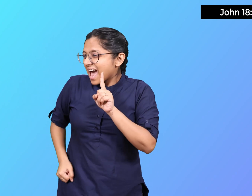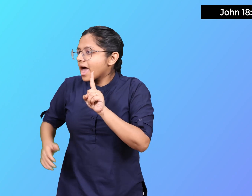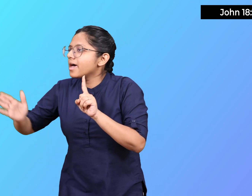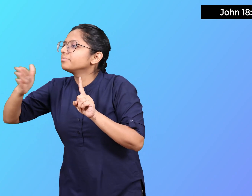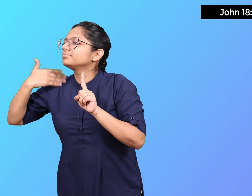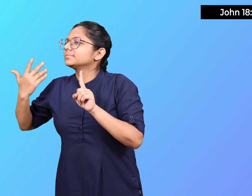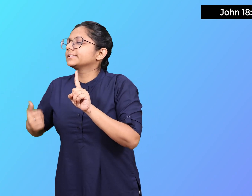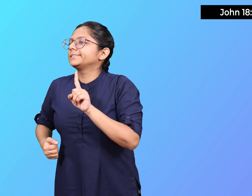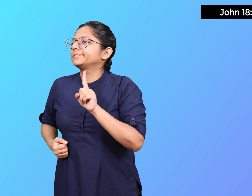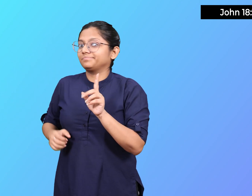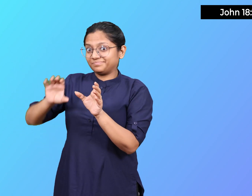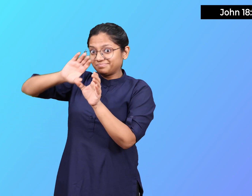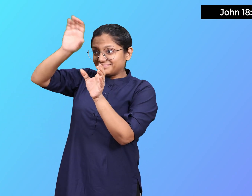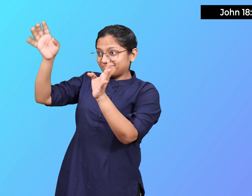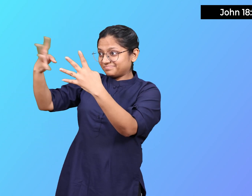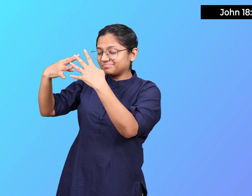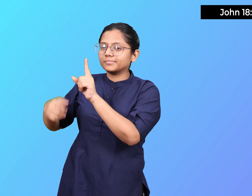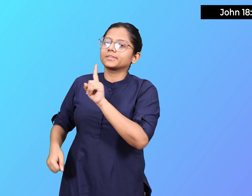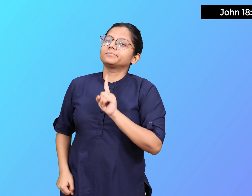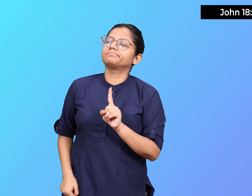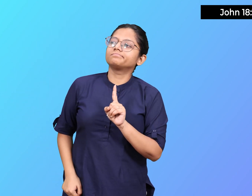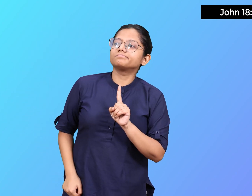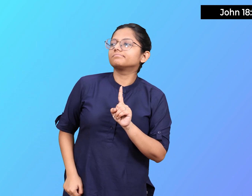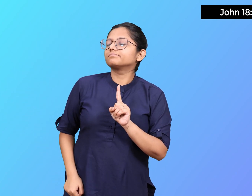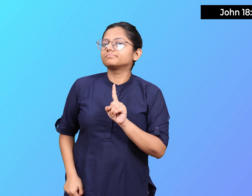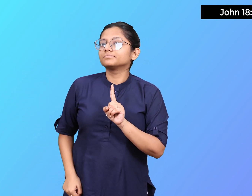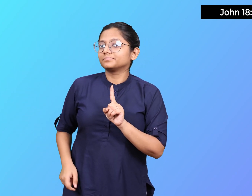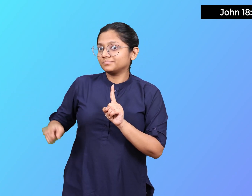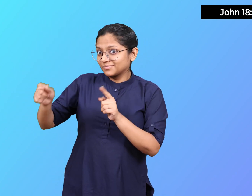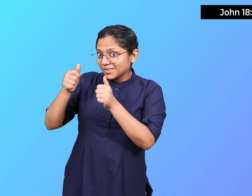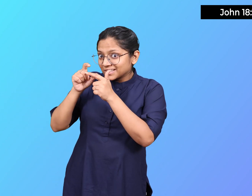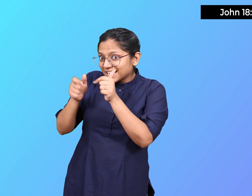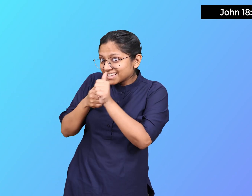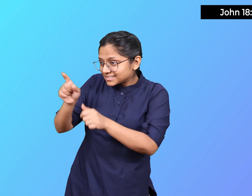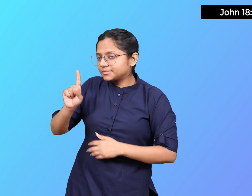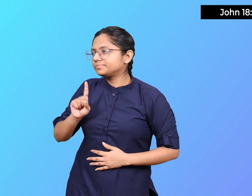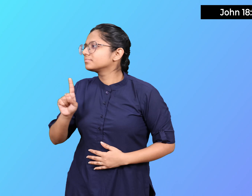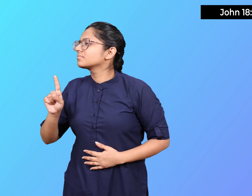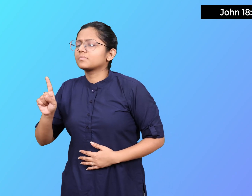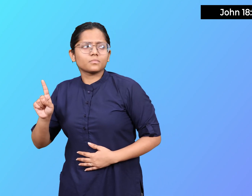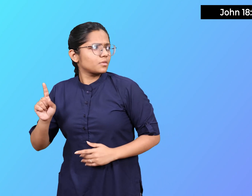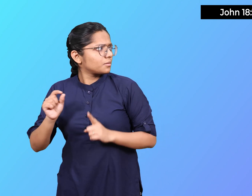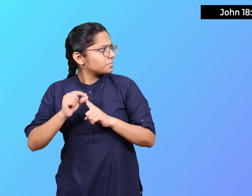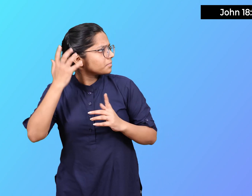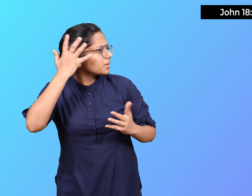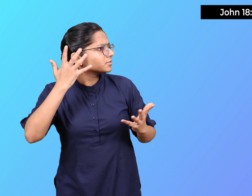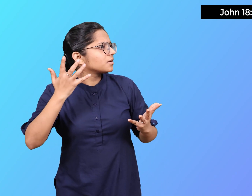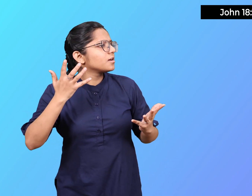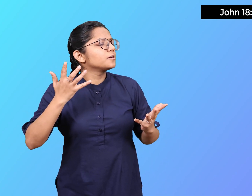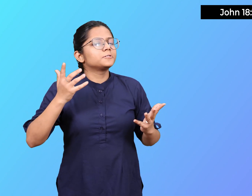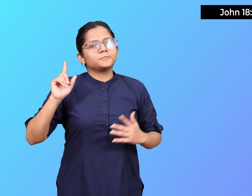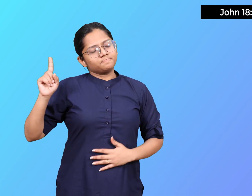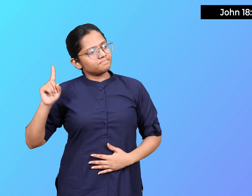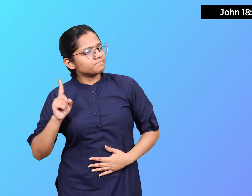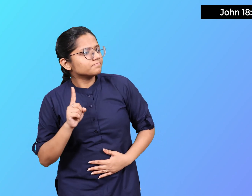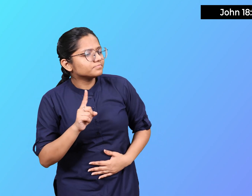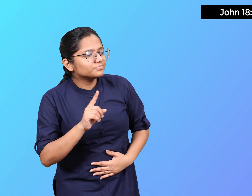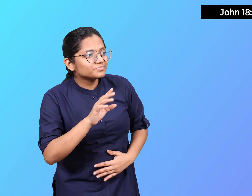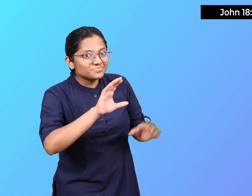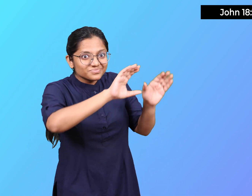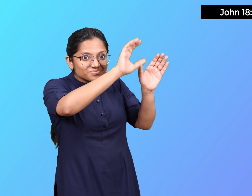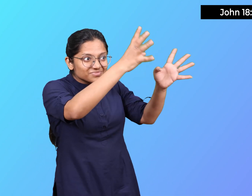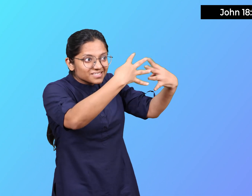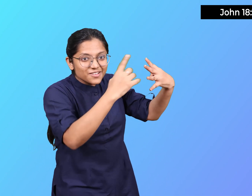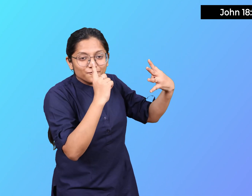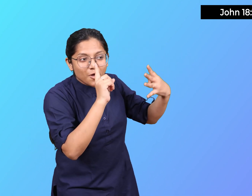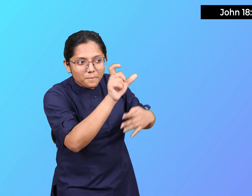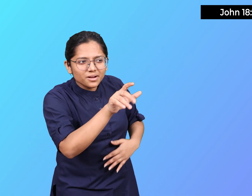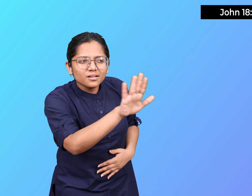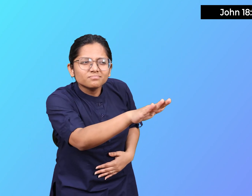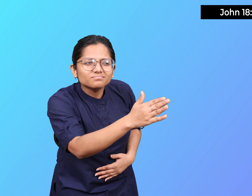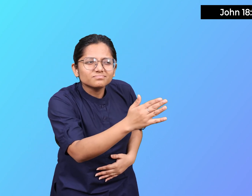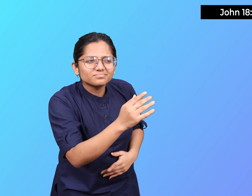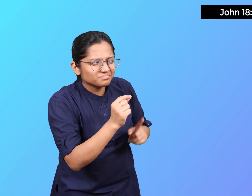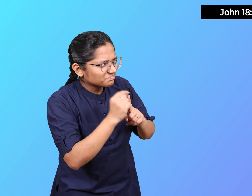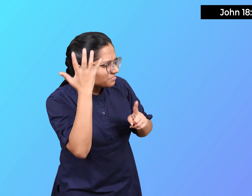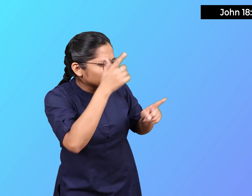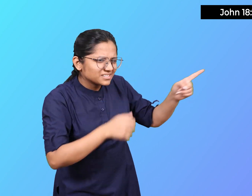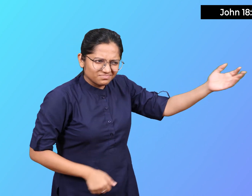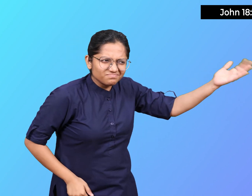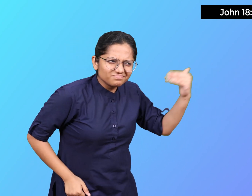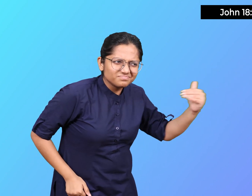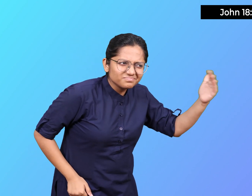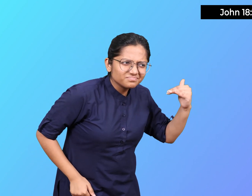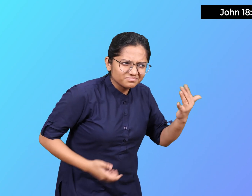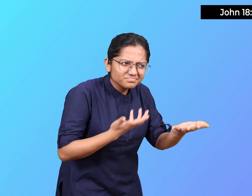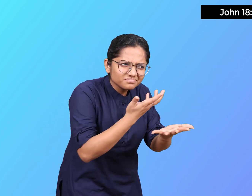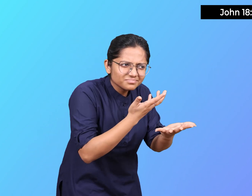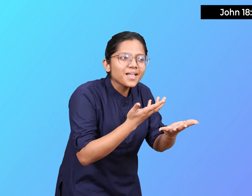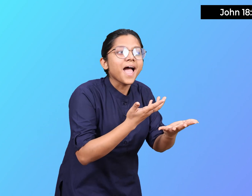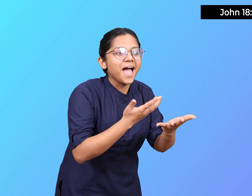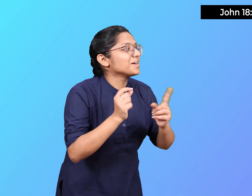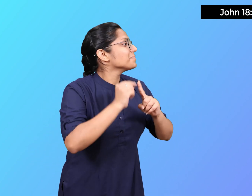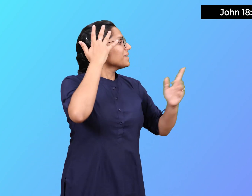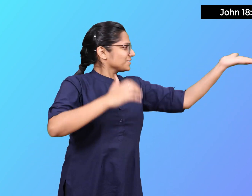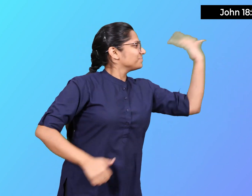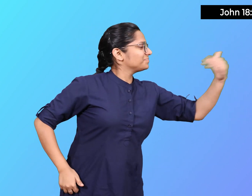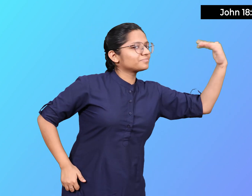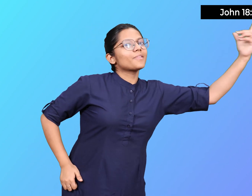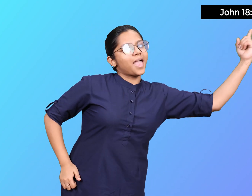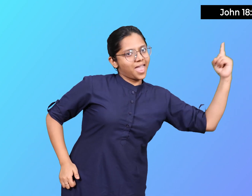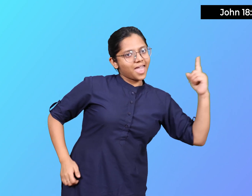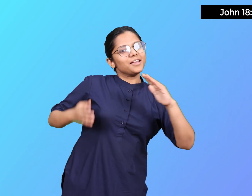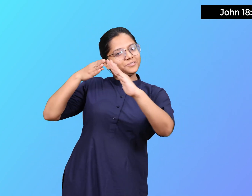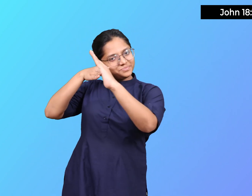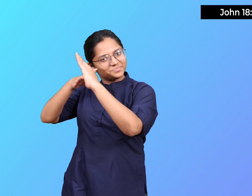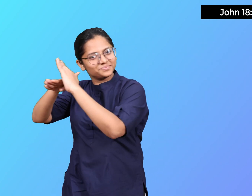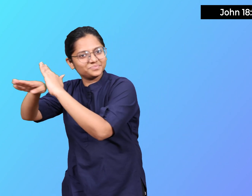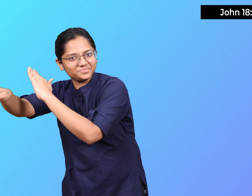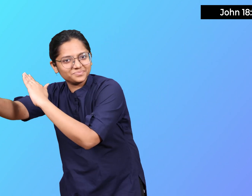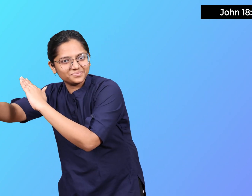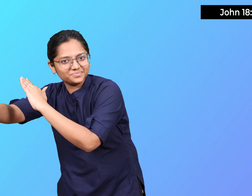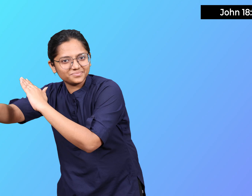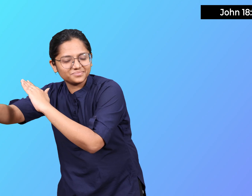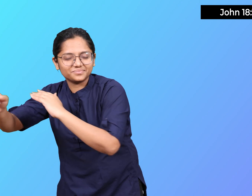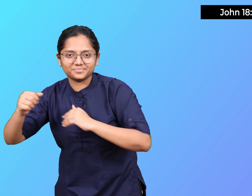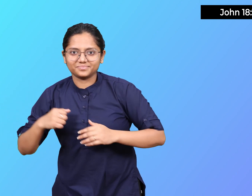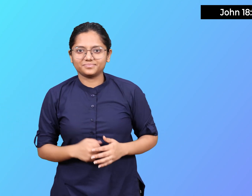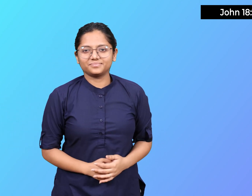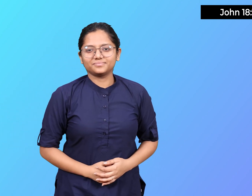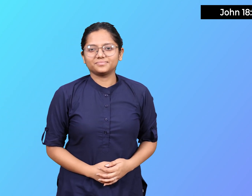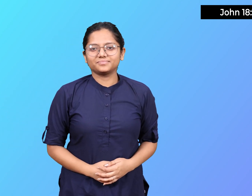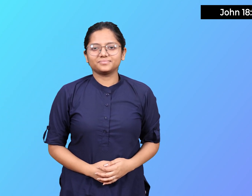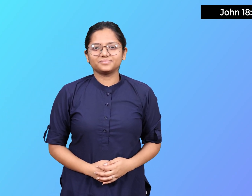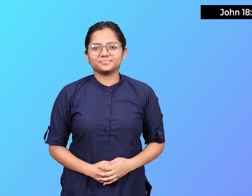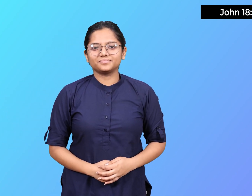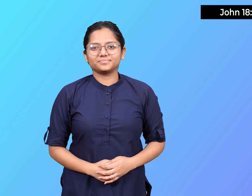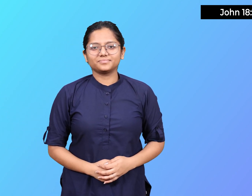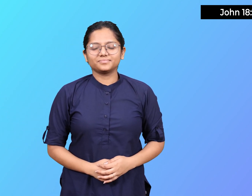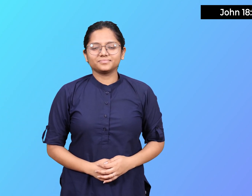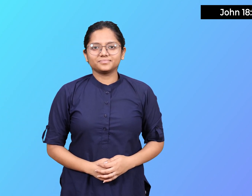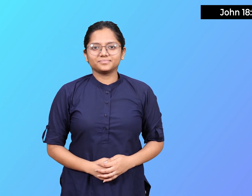But Peter waited outside near the door. The follower who knew the high priest came back outside and spoke to the girl in charge of the gate. Then he brought Peter inside.